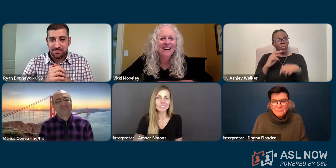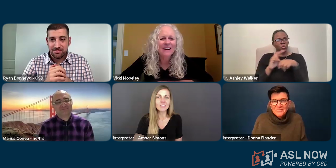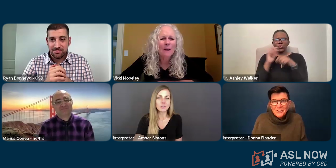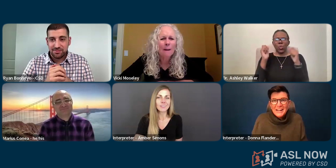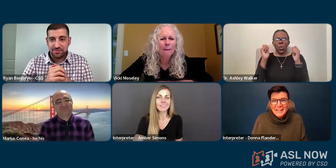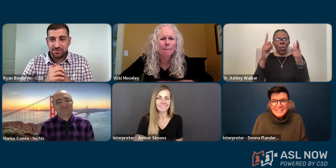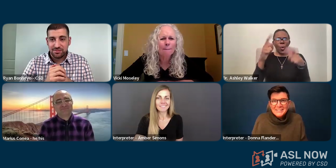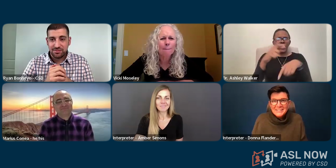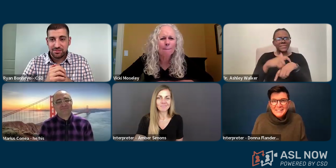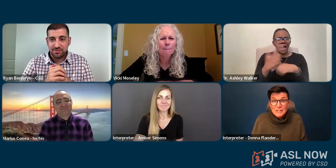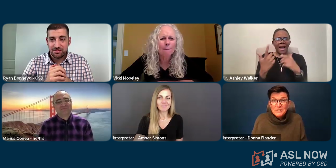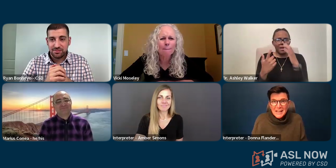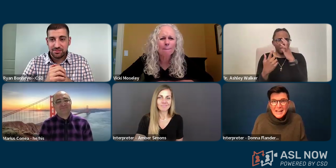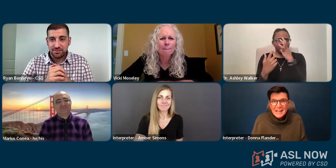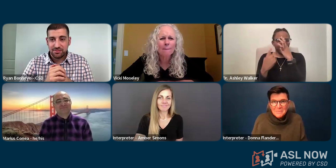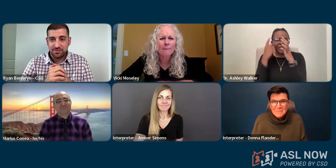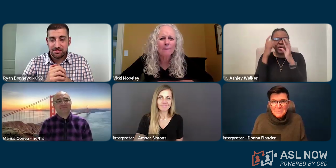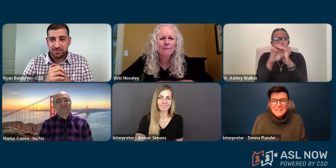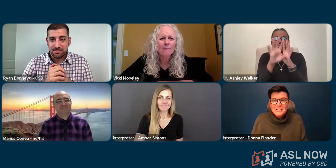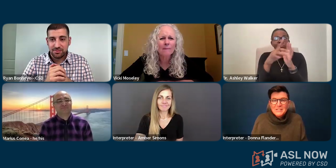New right in real time.